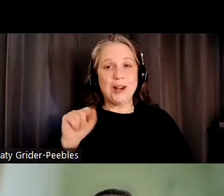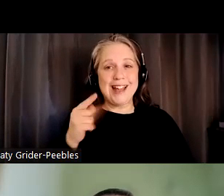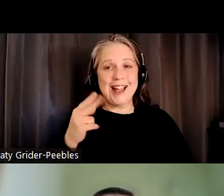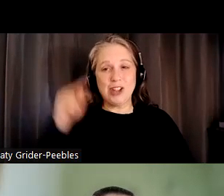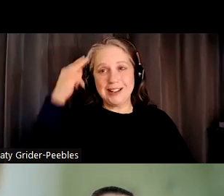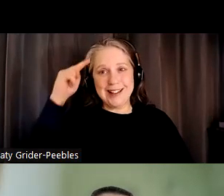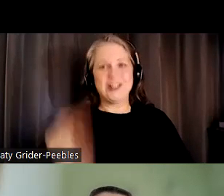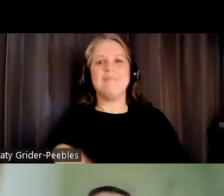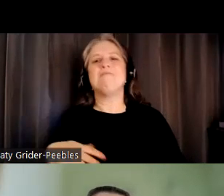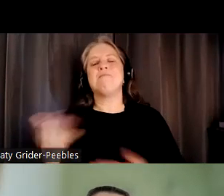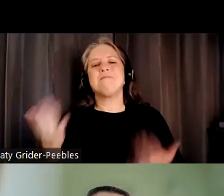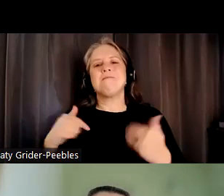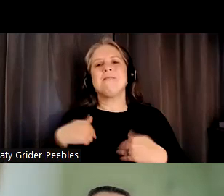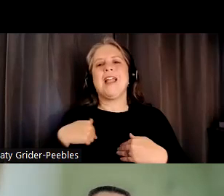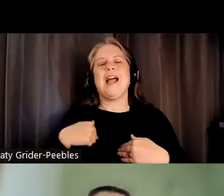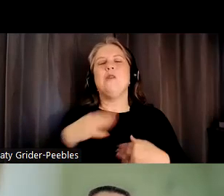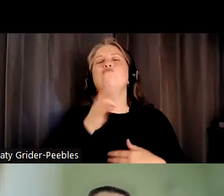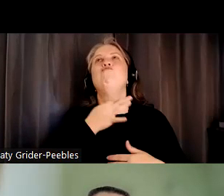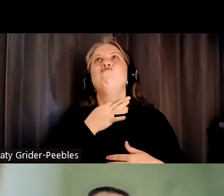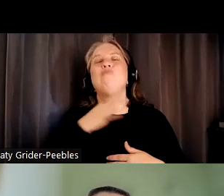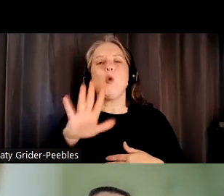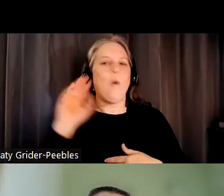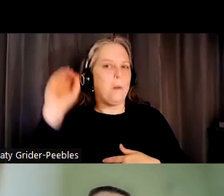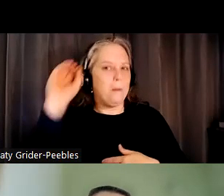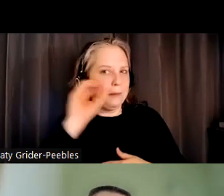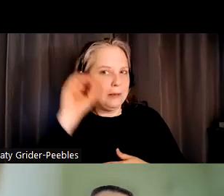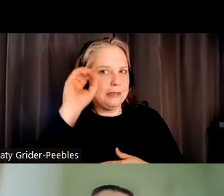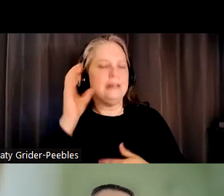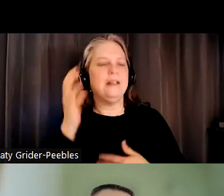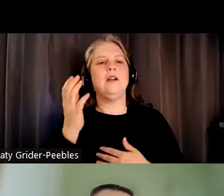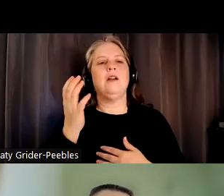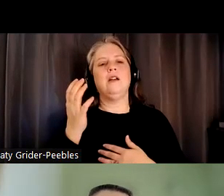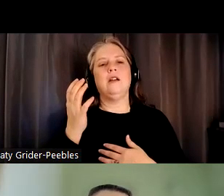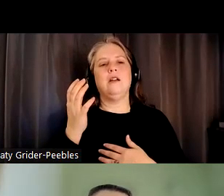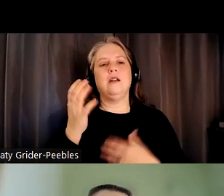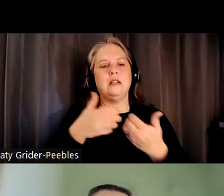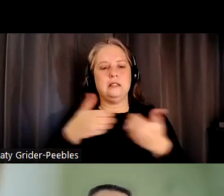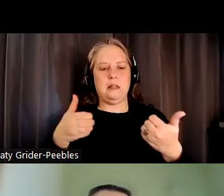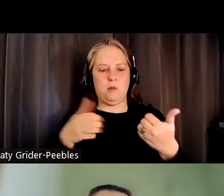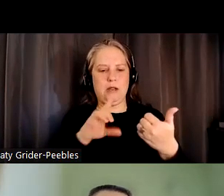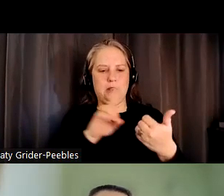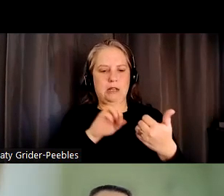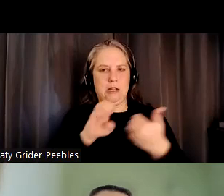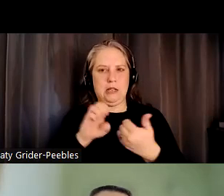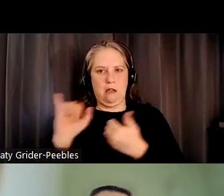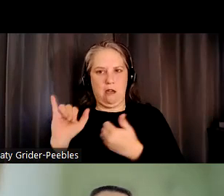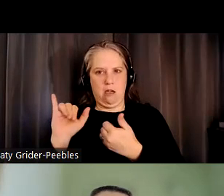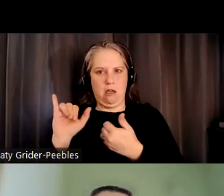I wonder your opinion on separating DEI from accessibility, and all of